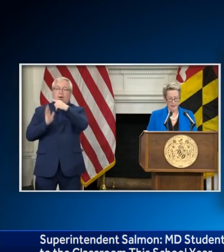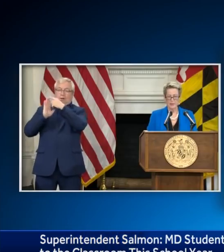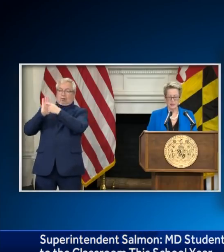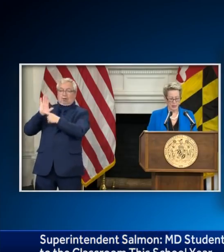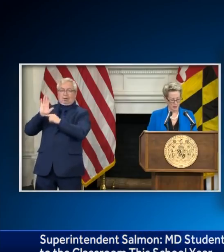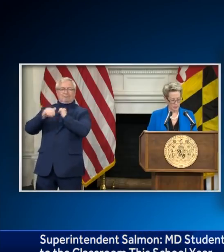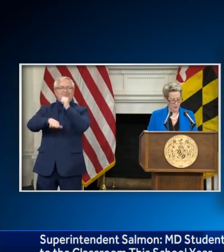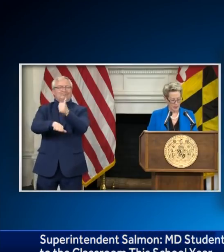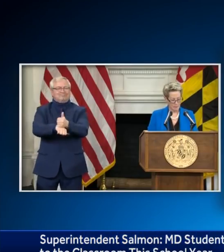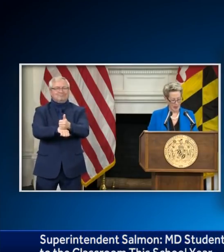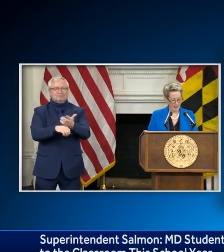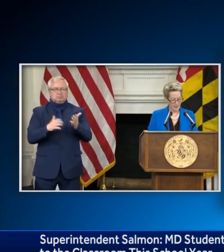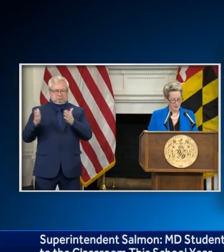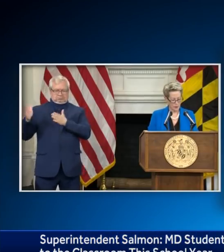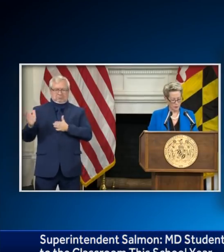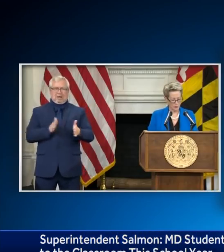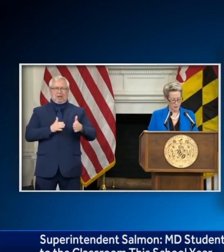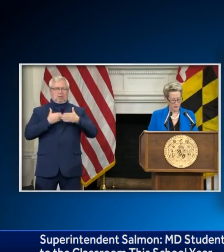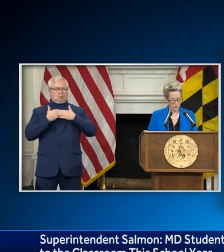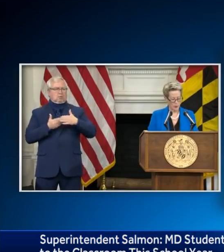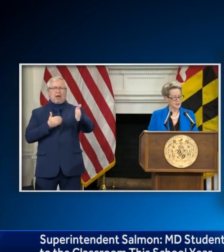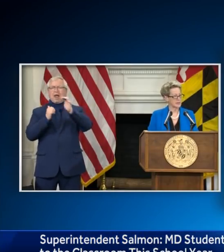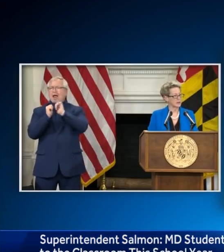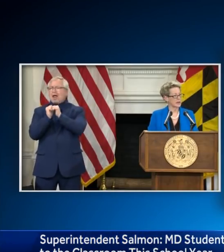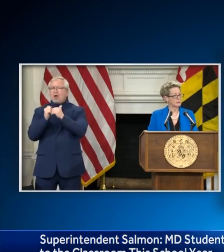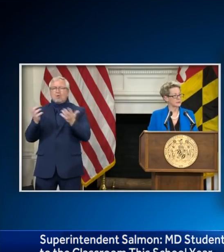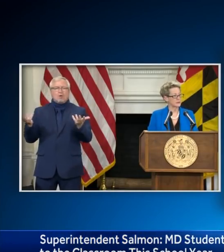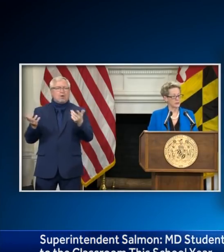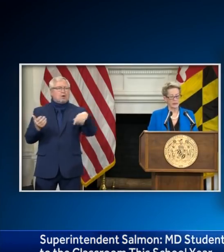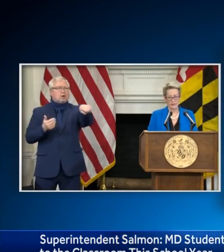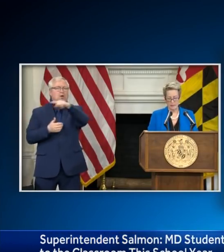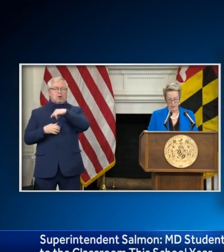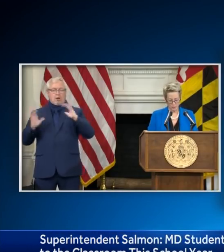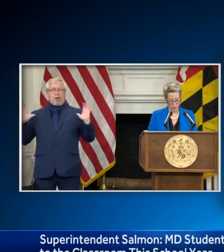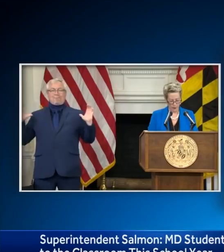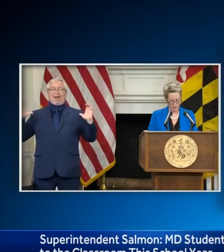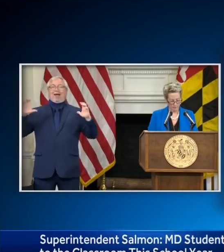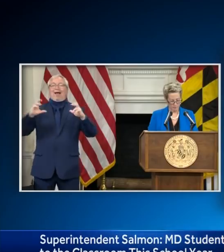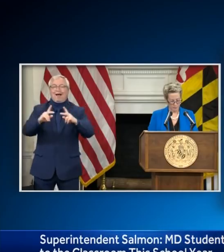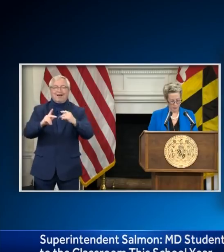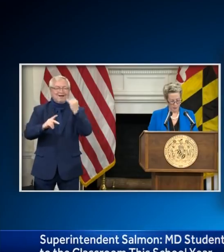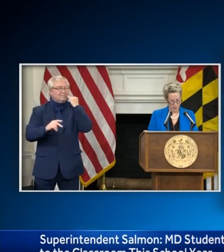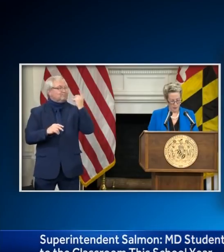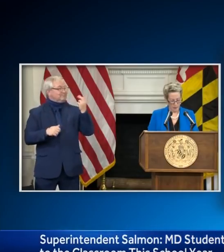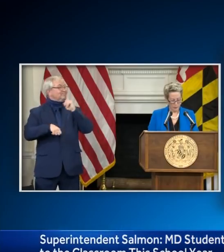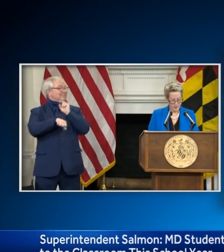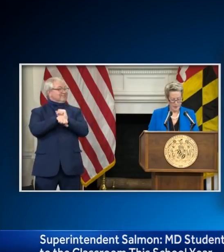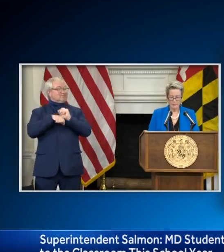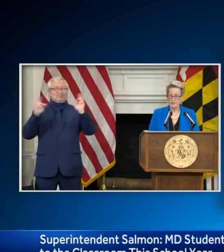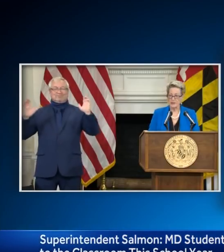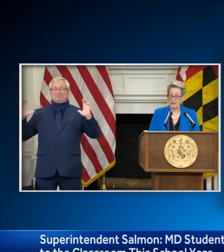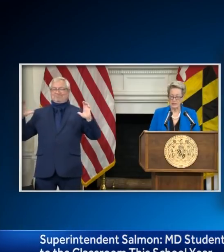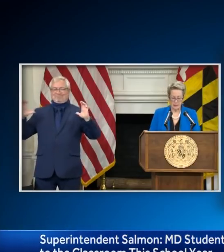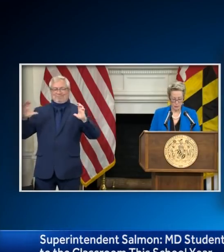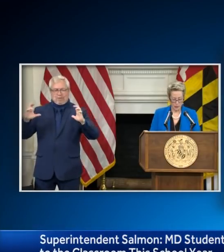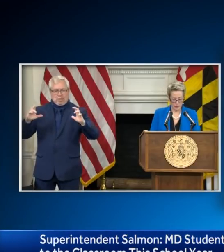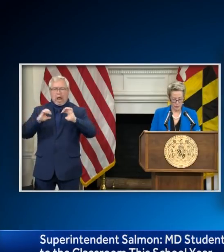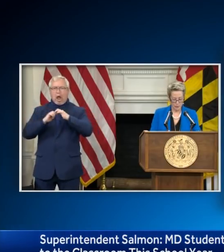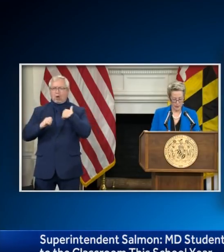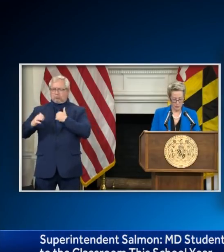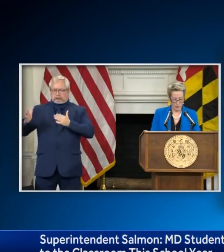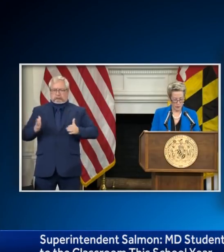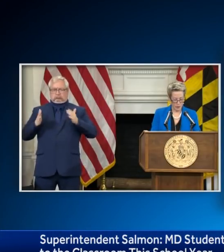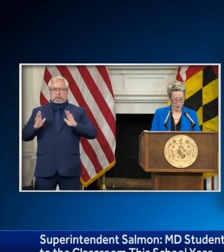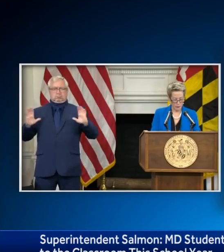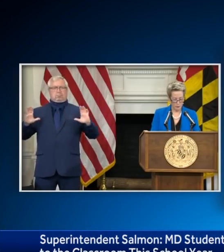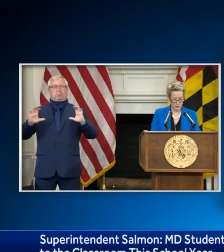THE PLAN ESTABLISHES THE FOUNDATION FOR SCHOOL SYSTEMS AS THEY BEGIN TO CONSIDER HOW THEY WILL BRING STUDENTS AND EDUCATORS BACK TO SCHOOL BILLINGSLEY AS THEY ARE ABLE TO